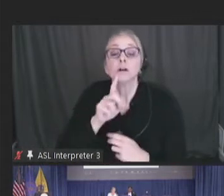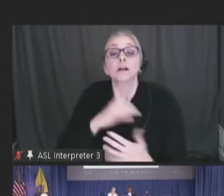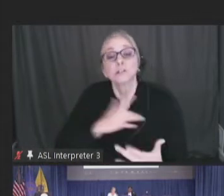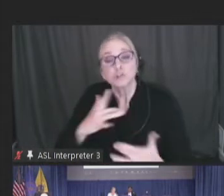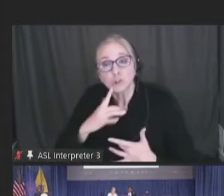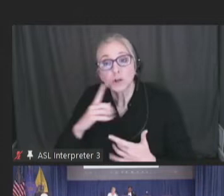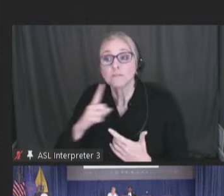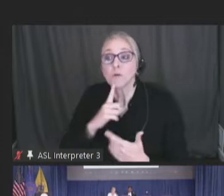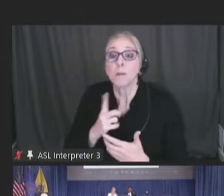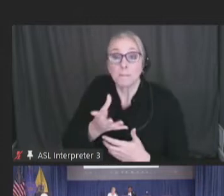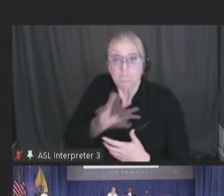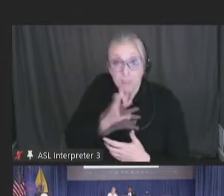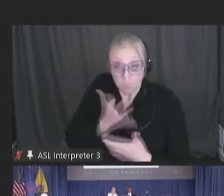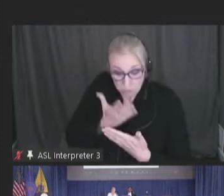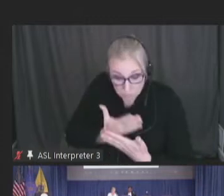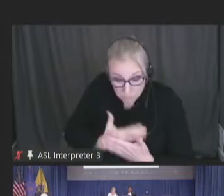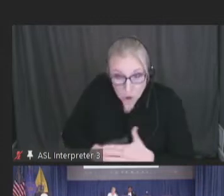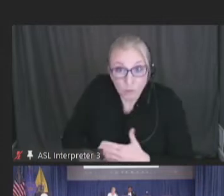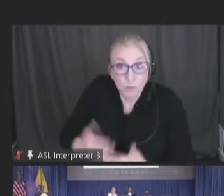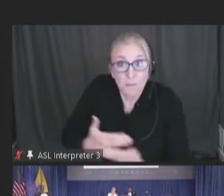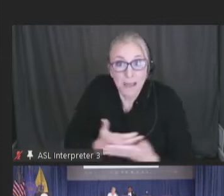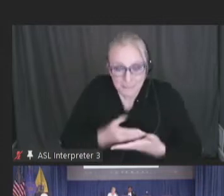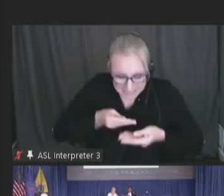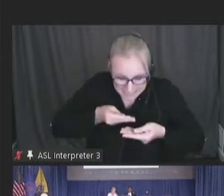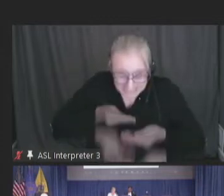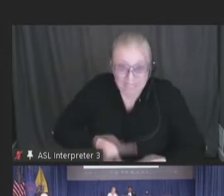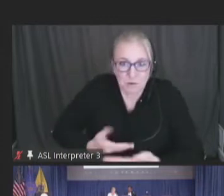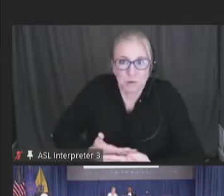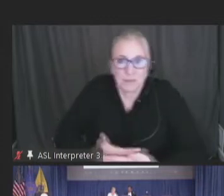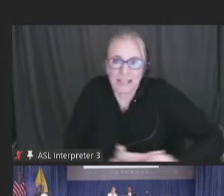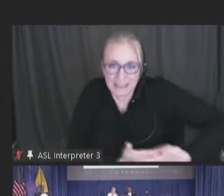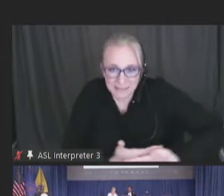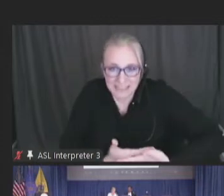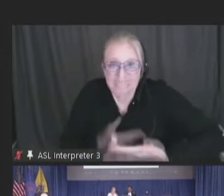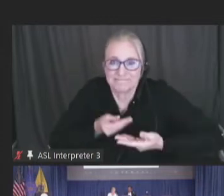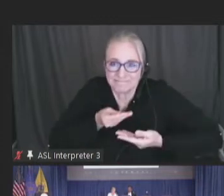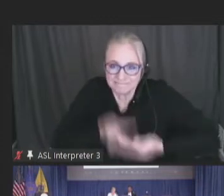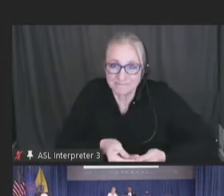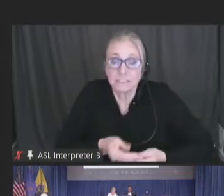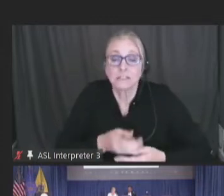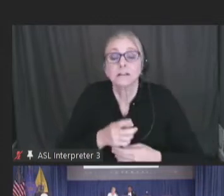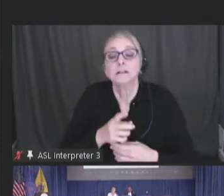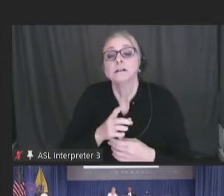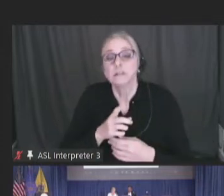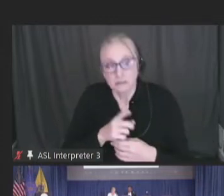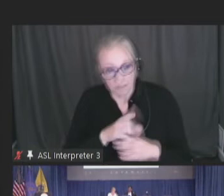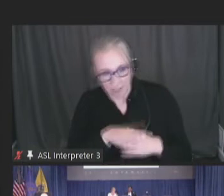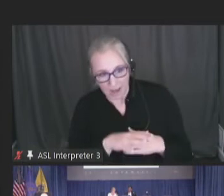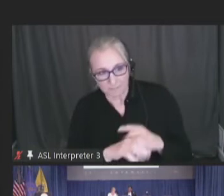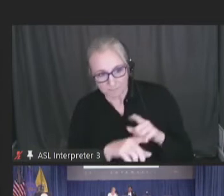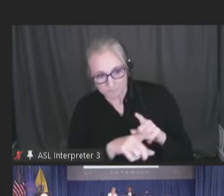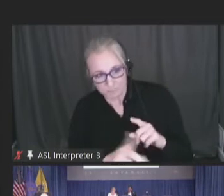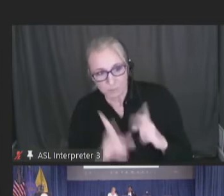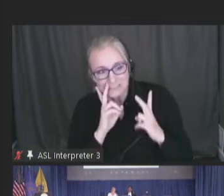mother transmission to her newborn infant shown in the bottom right in that picture.